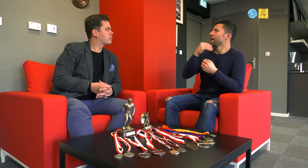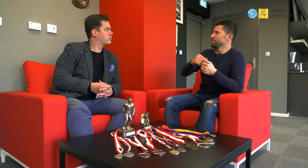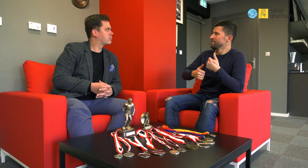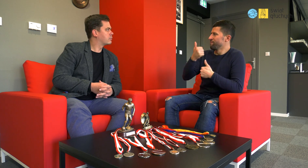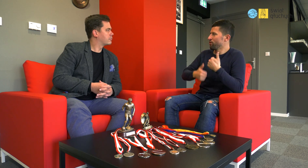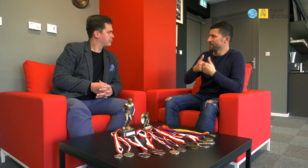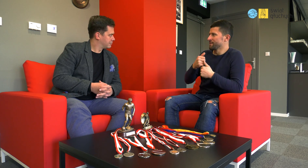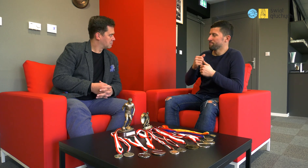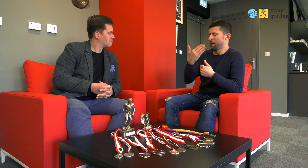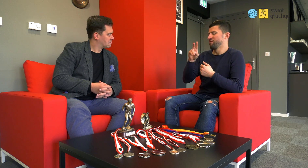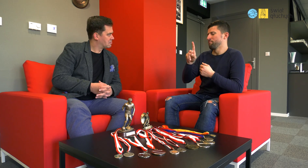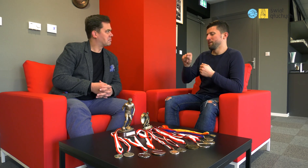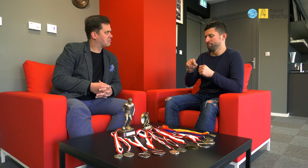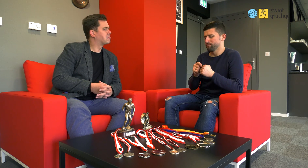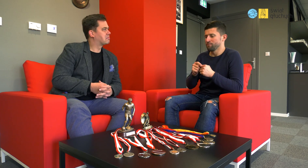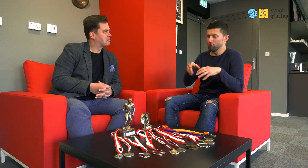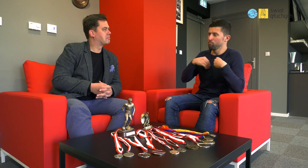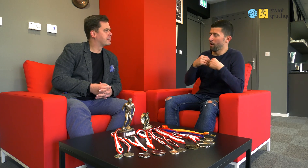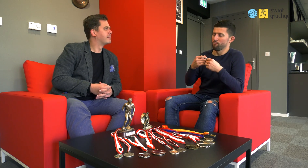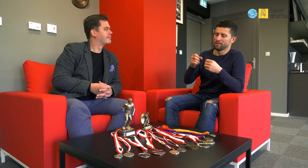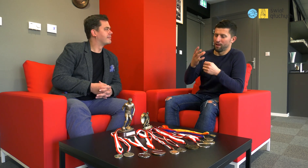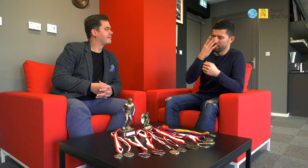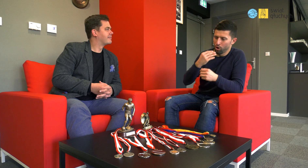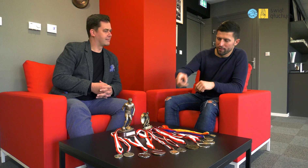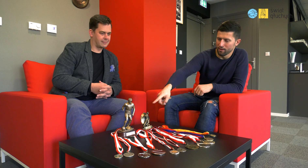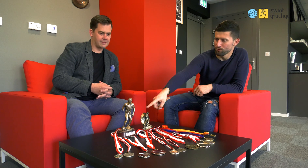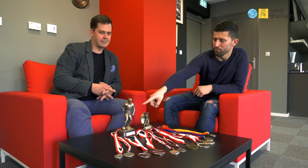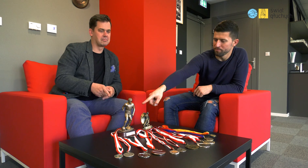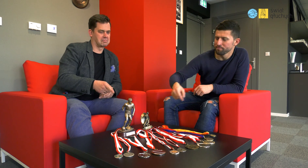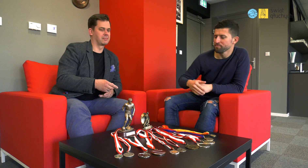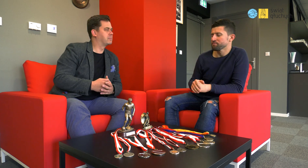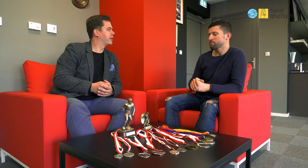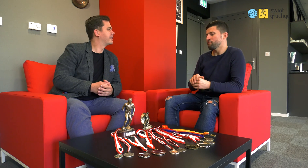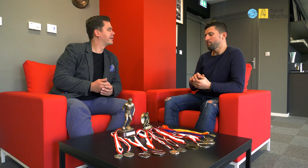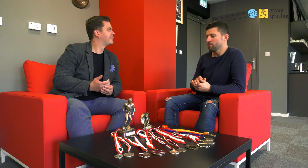MVP award for the best player (Most Value Player) ) It looks like this.